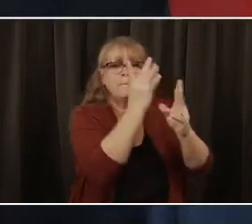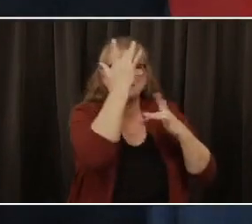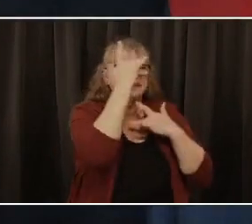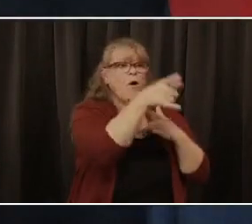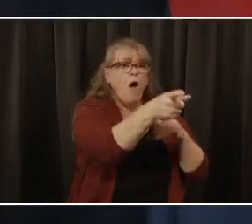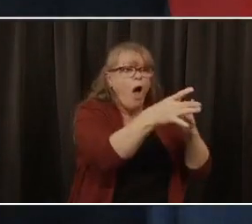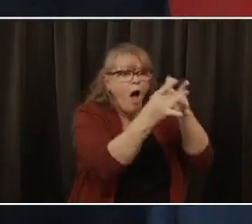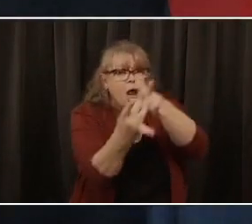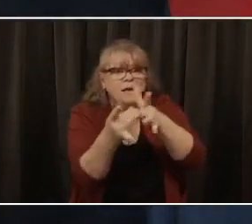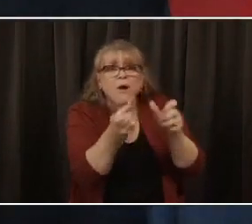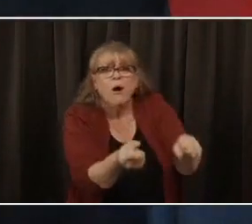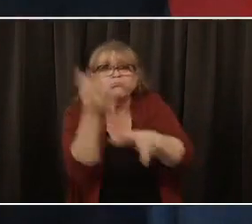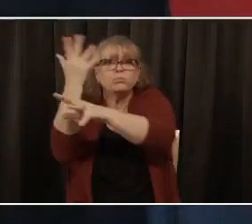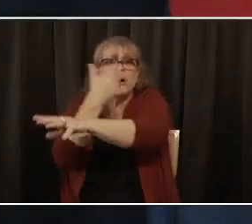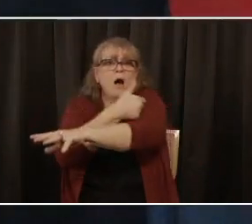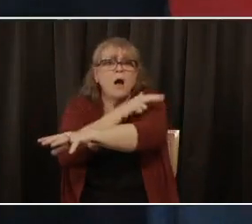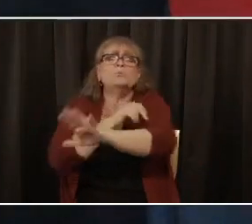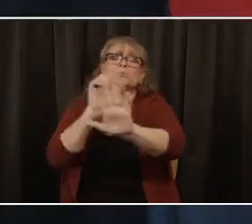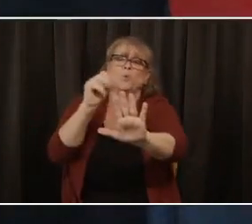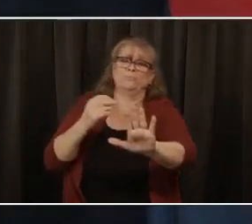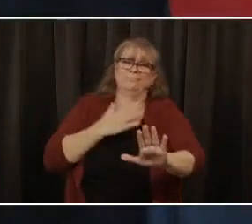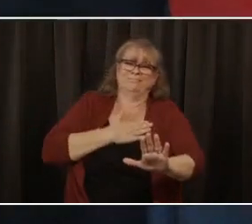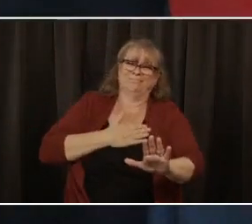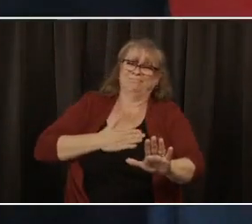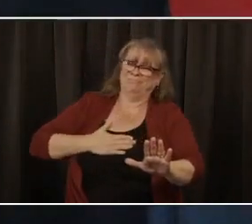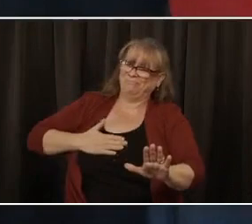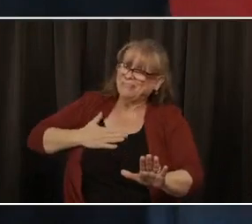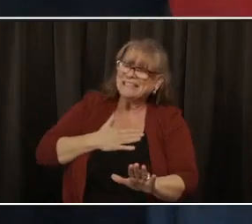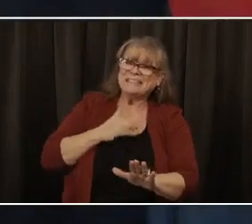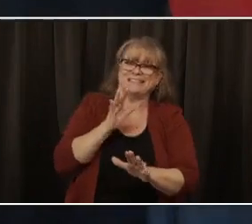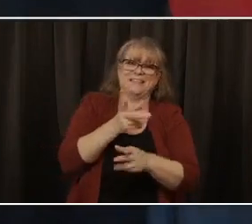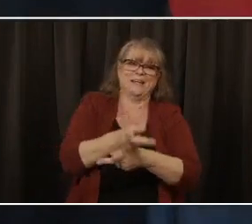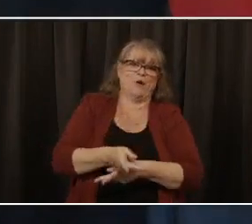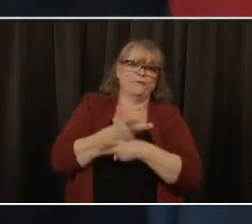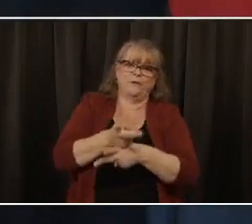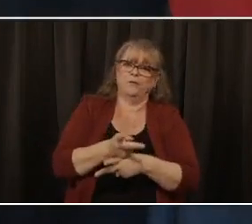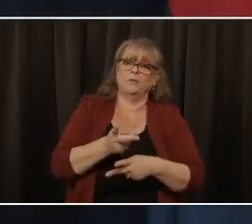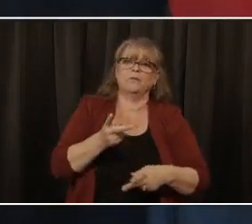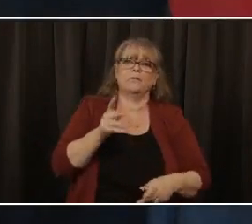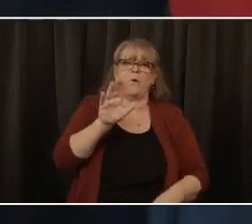let's be careful. Our country's experiencing the fourth, and, you know, I don't think I'm